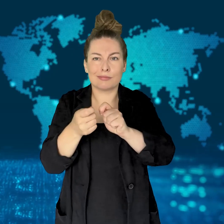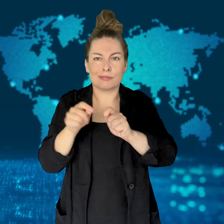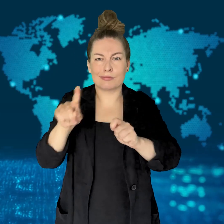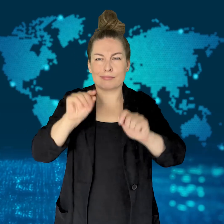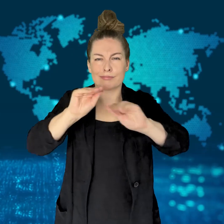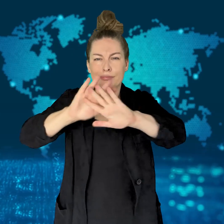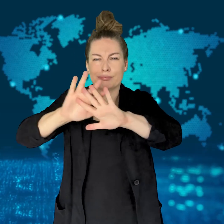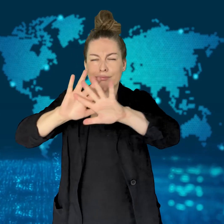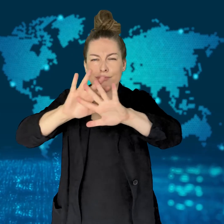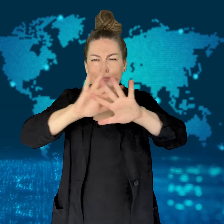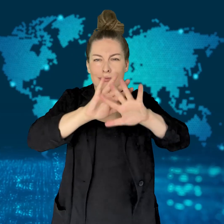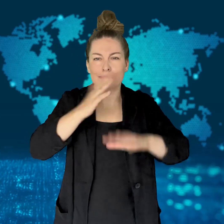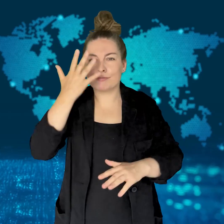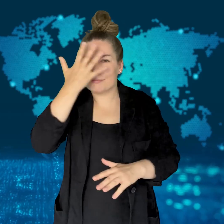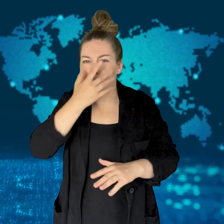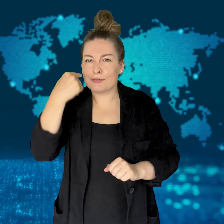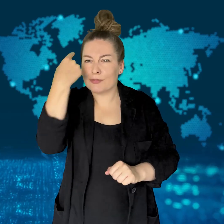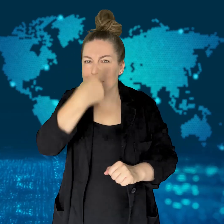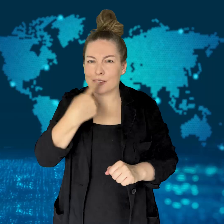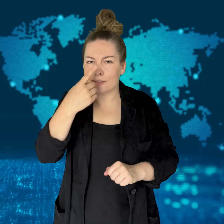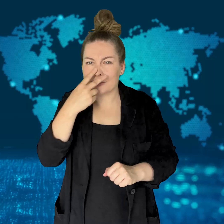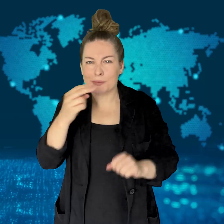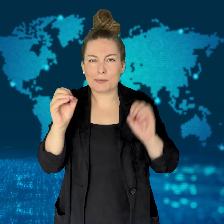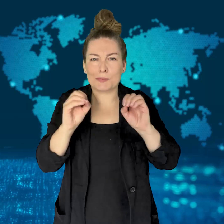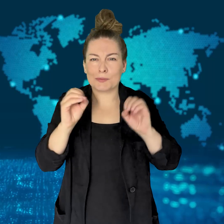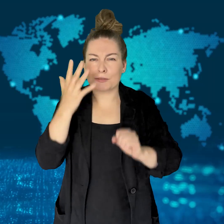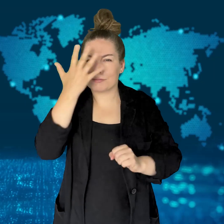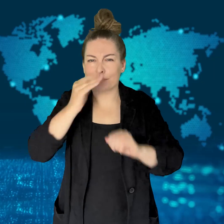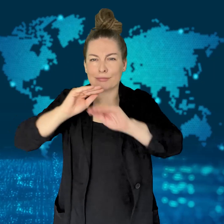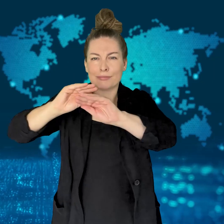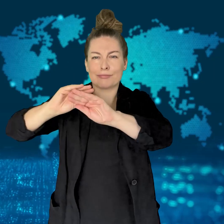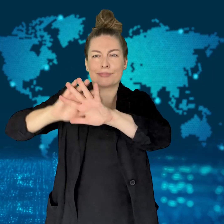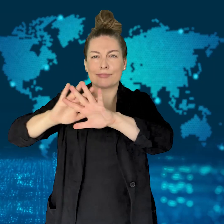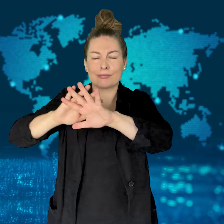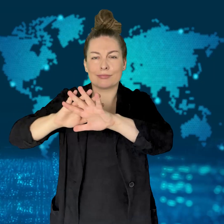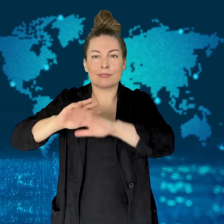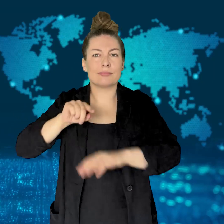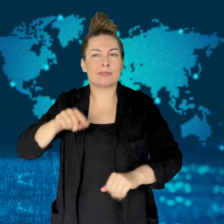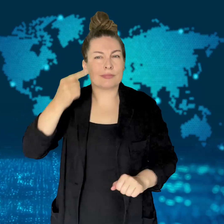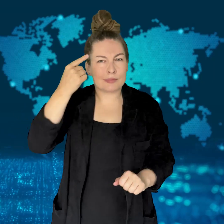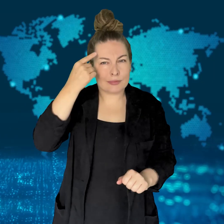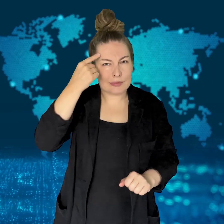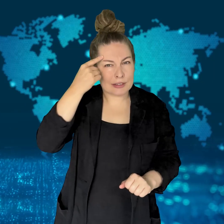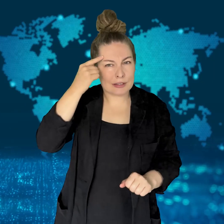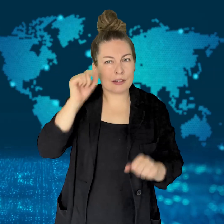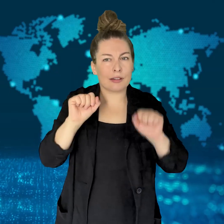There were videos on social media showing the attack,